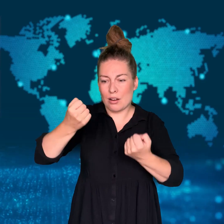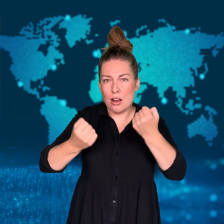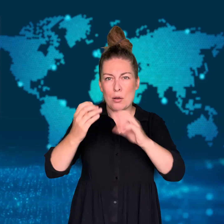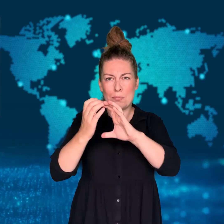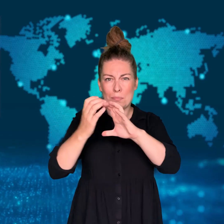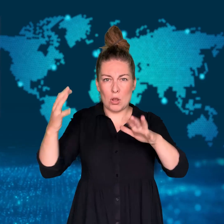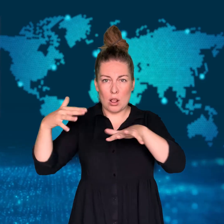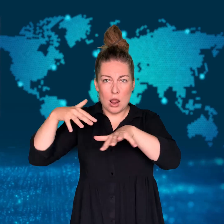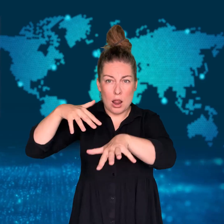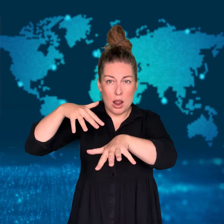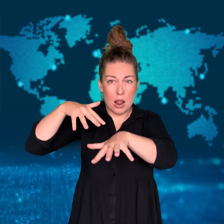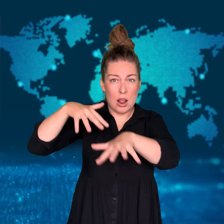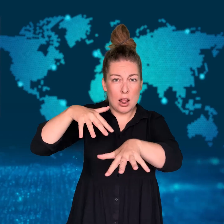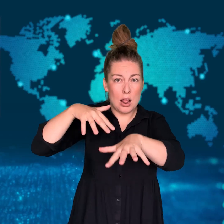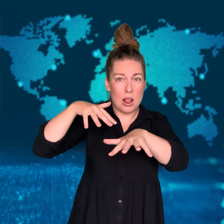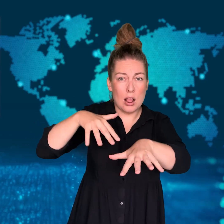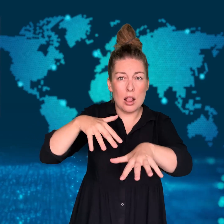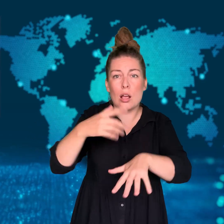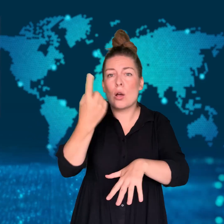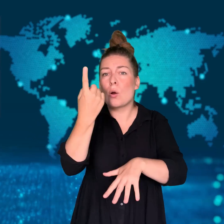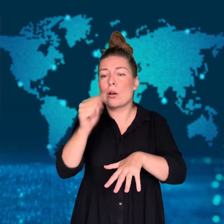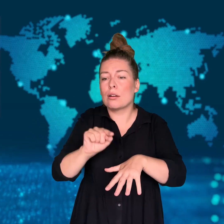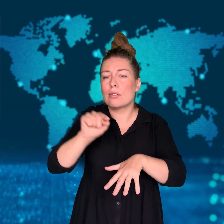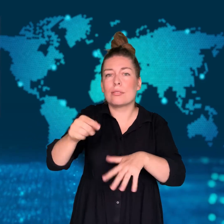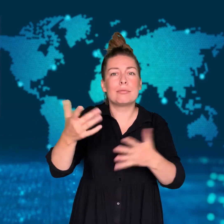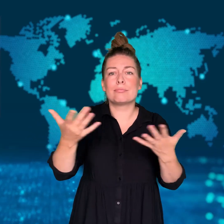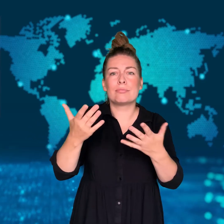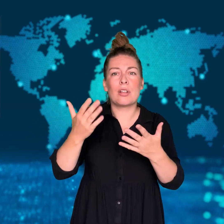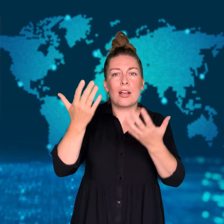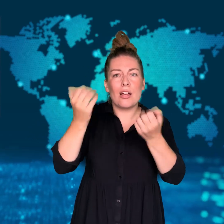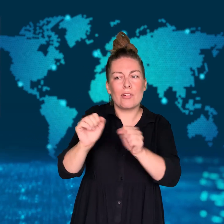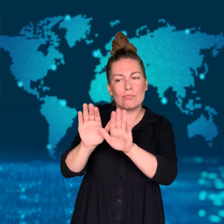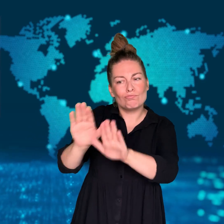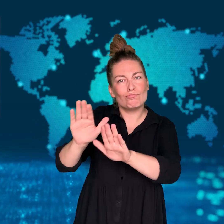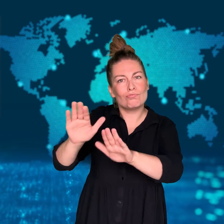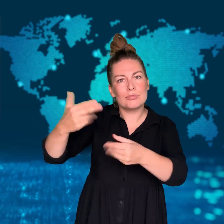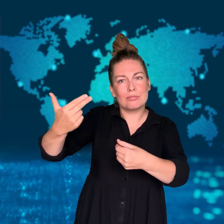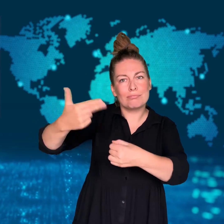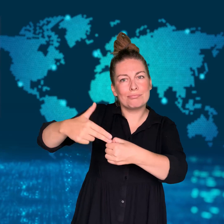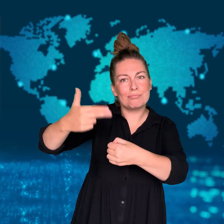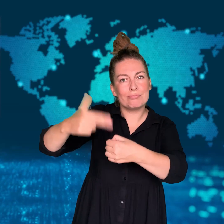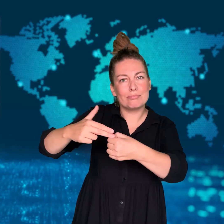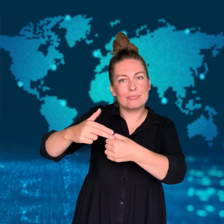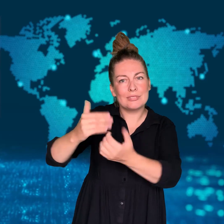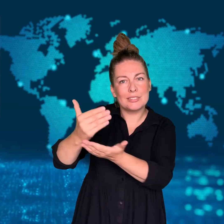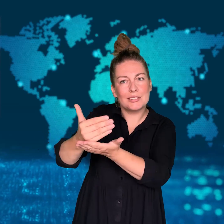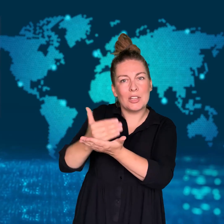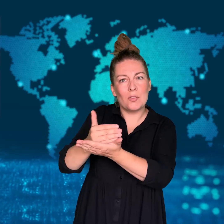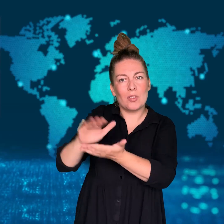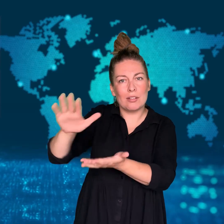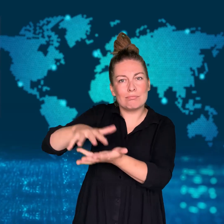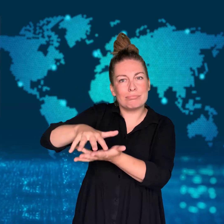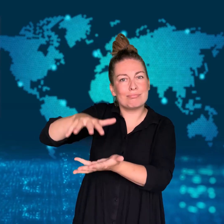At one fuel storage facility, there was